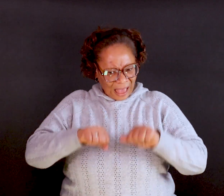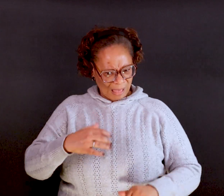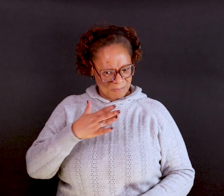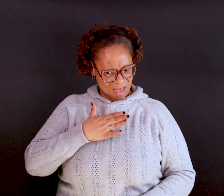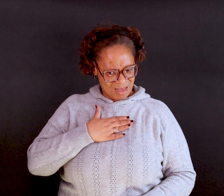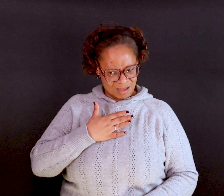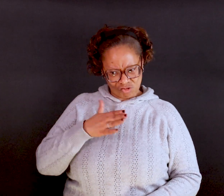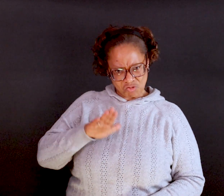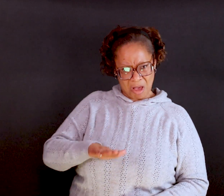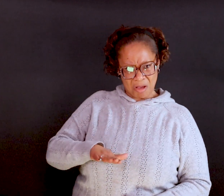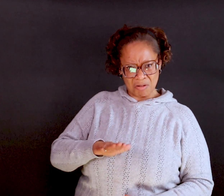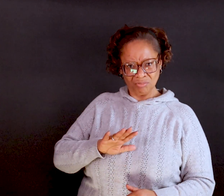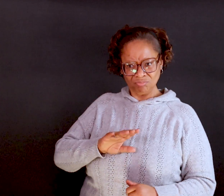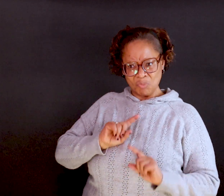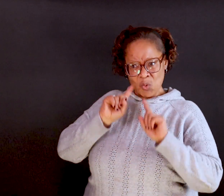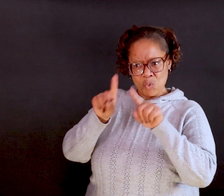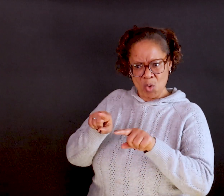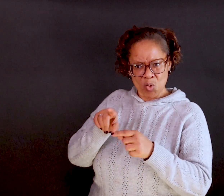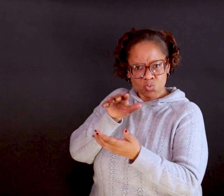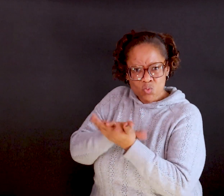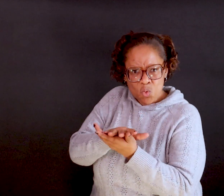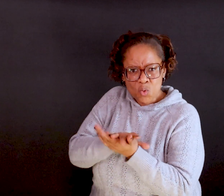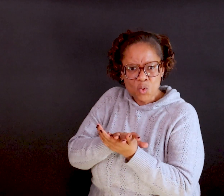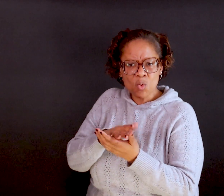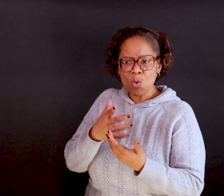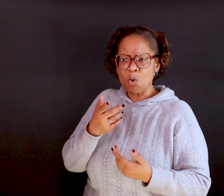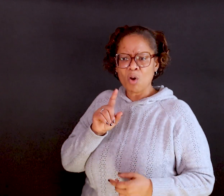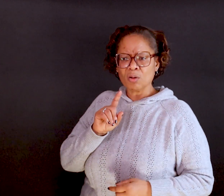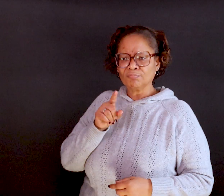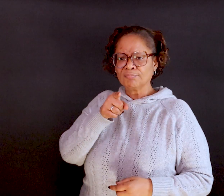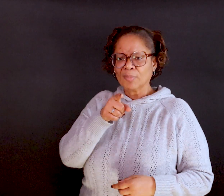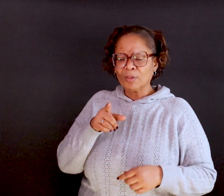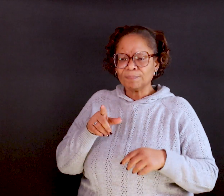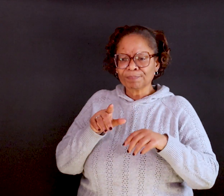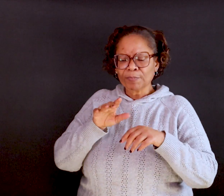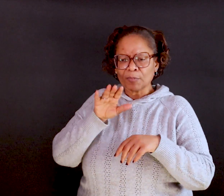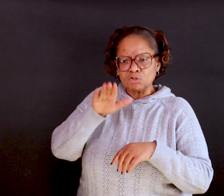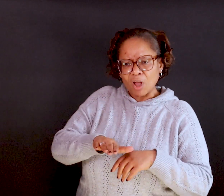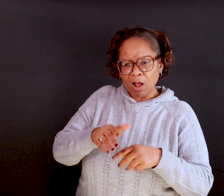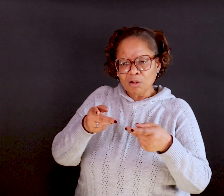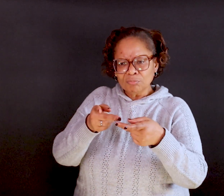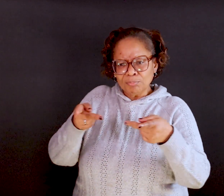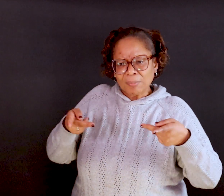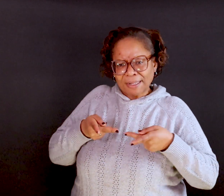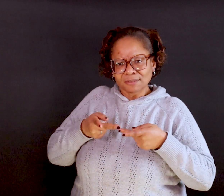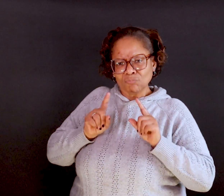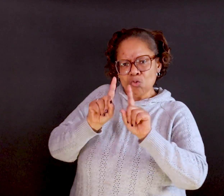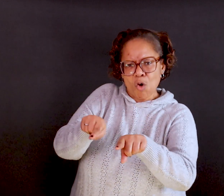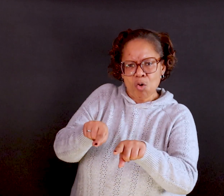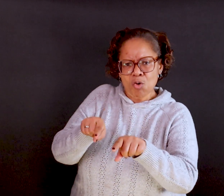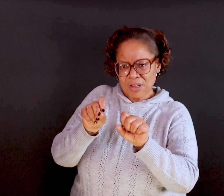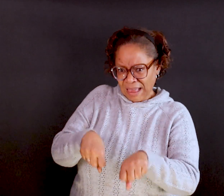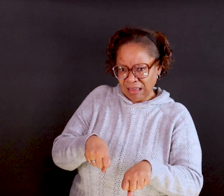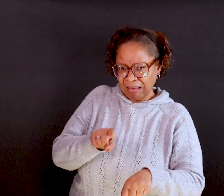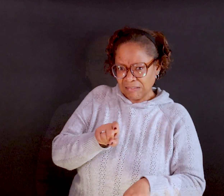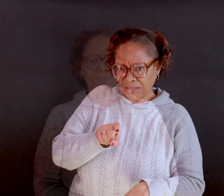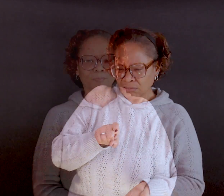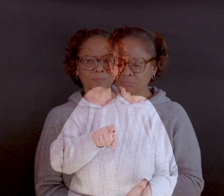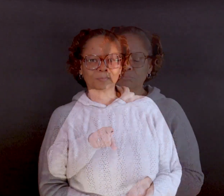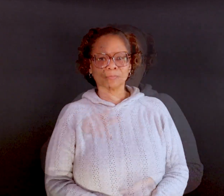Can my chield participate in child care or school?